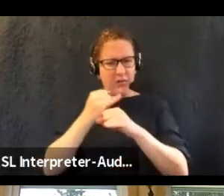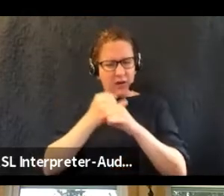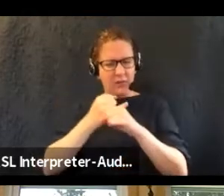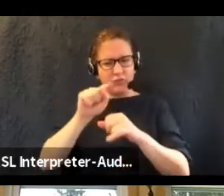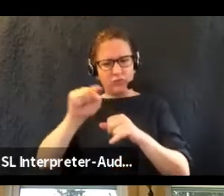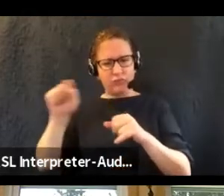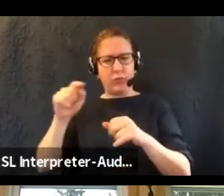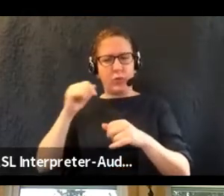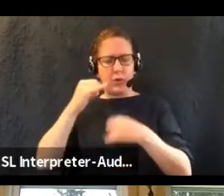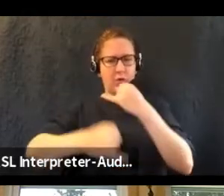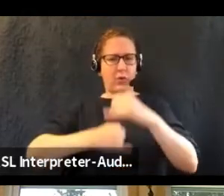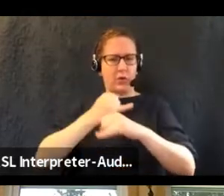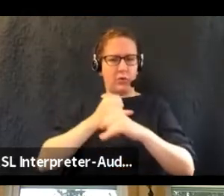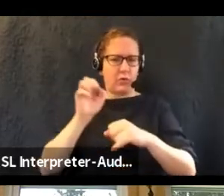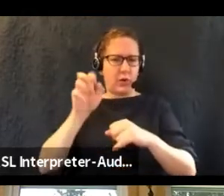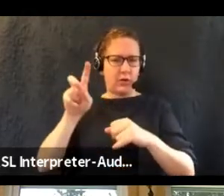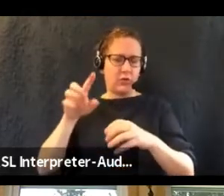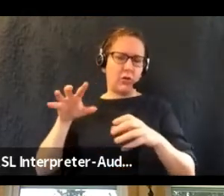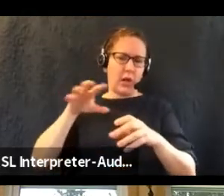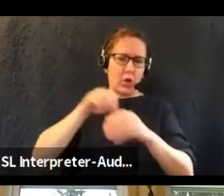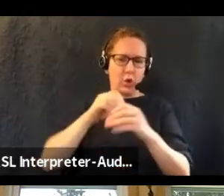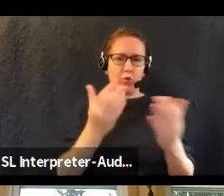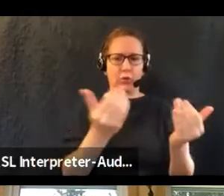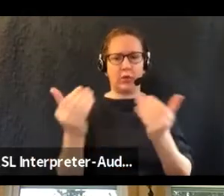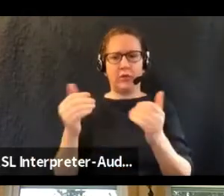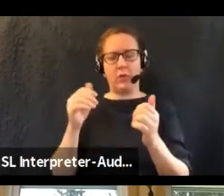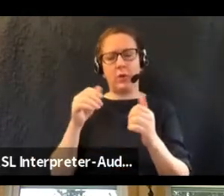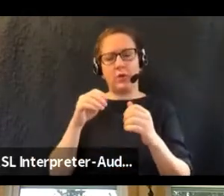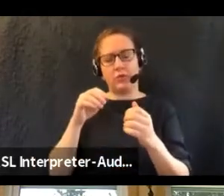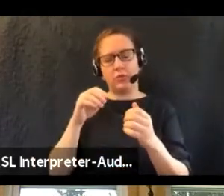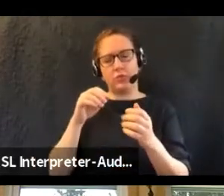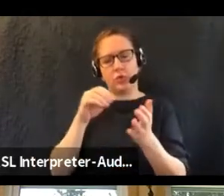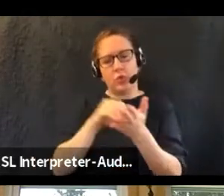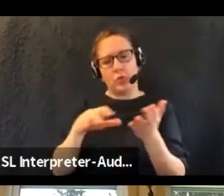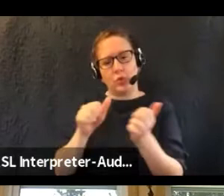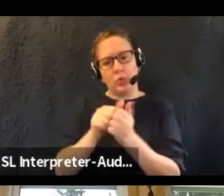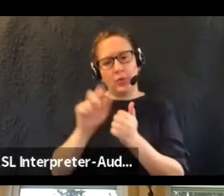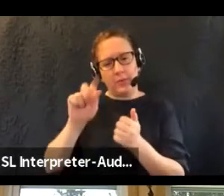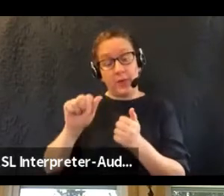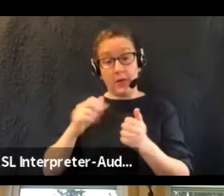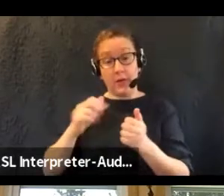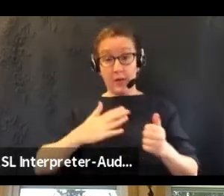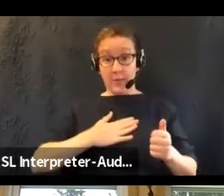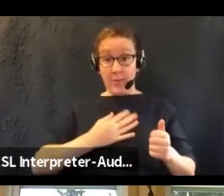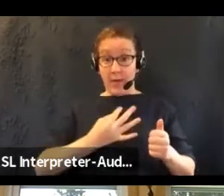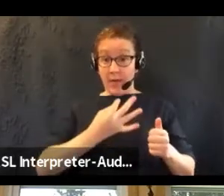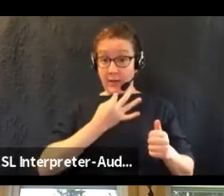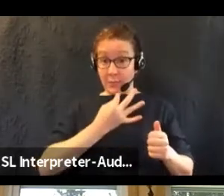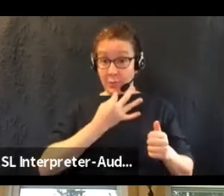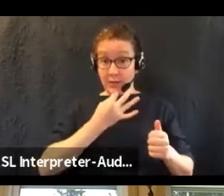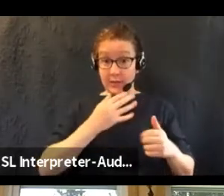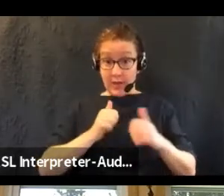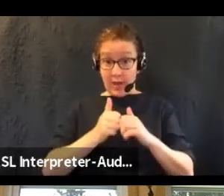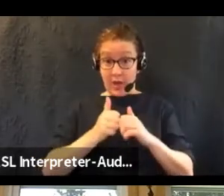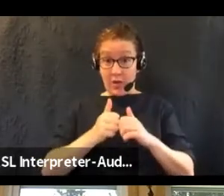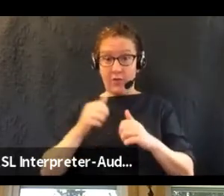for students with disabilities. My own expertise stems from a federal grant from the Department of Education in early